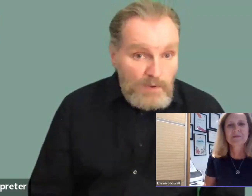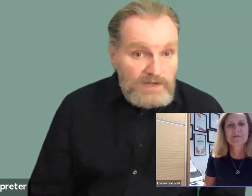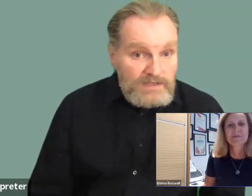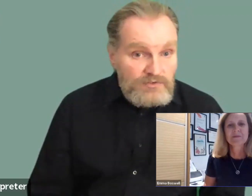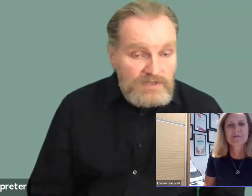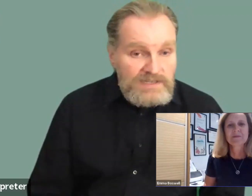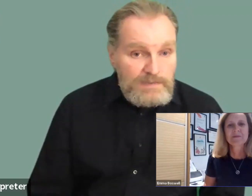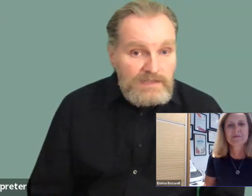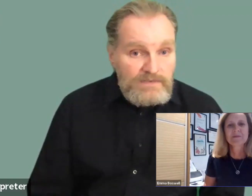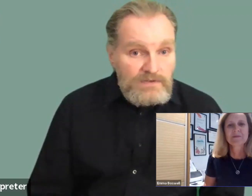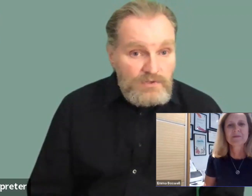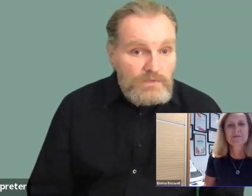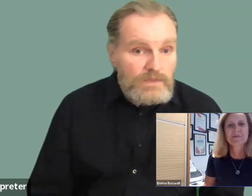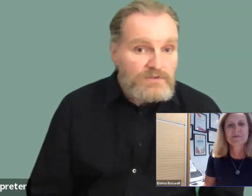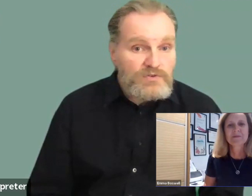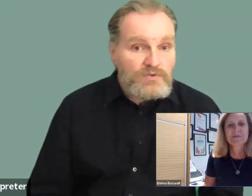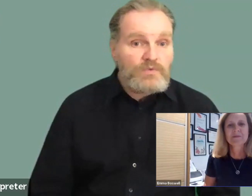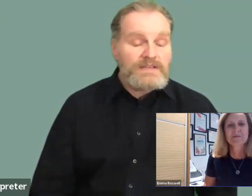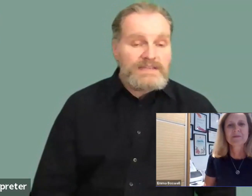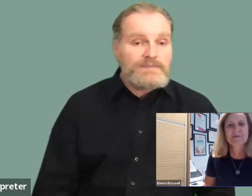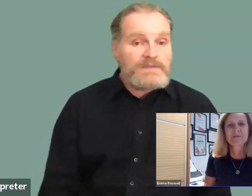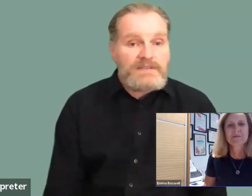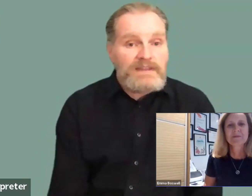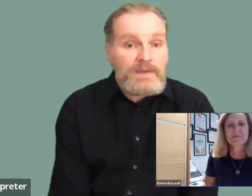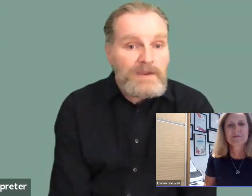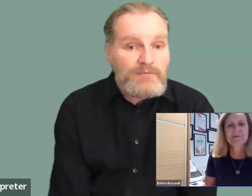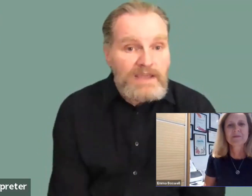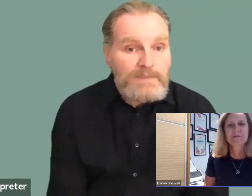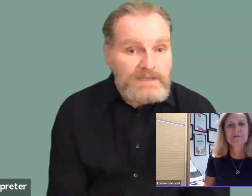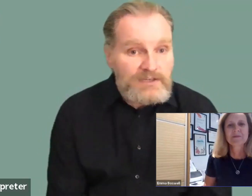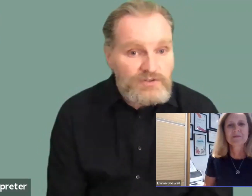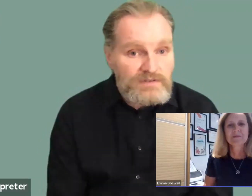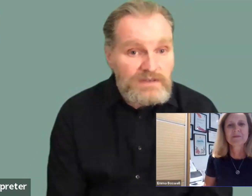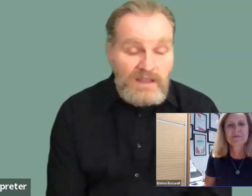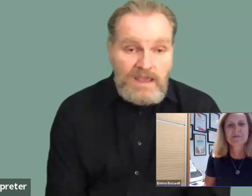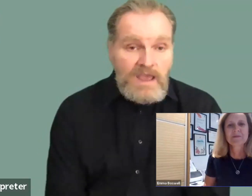Pocklington trust, I believe, can do. They can do assessments, then they can make recommendations.